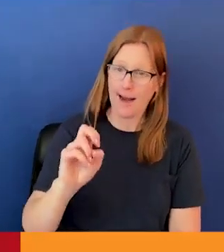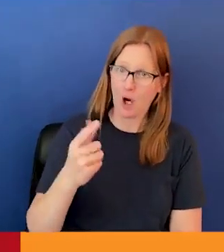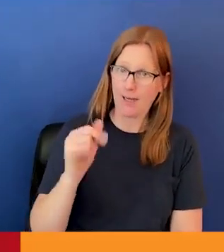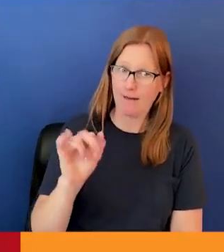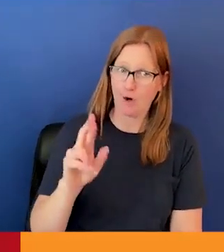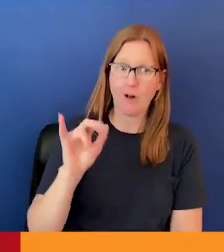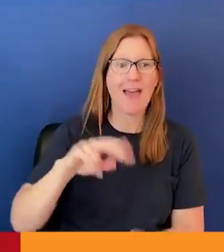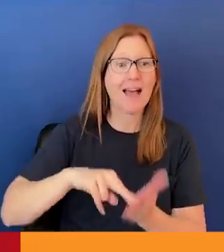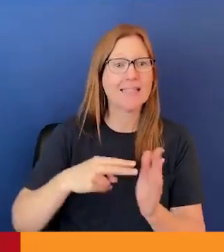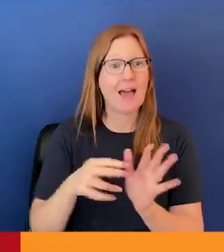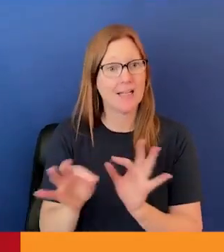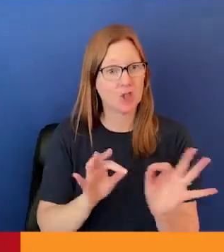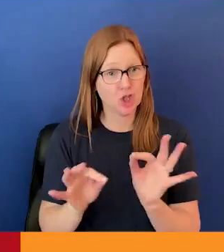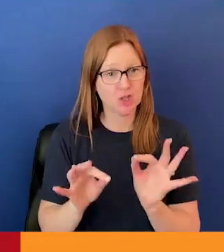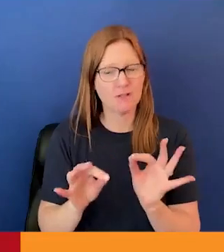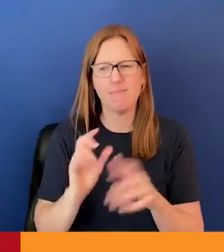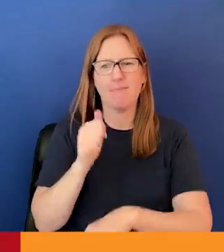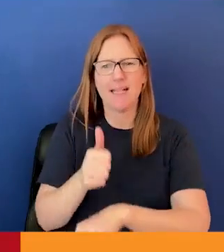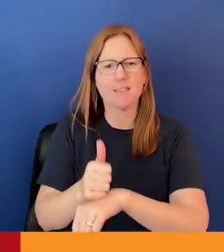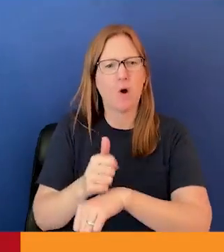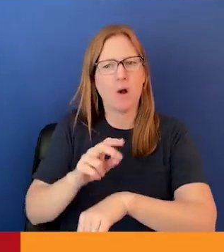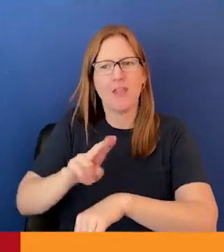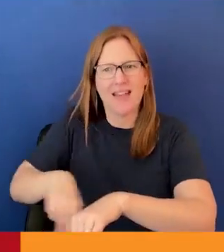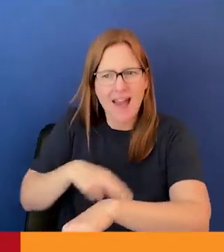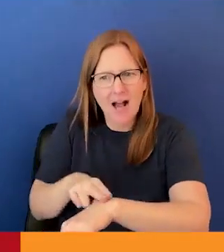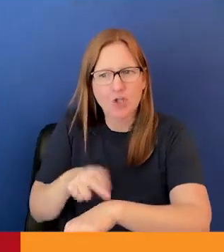by the National Strategy to Support Family Caregivers,